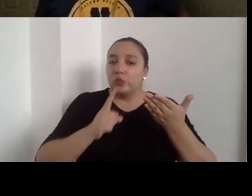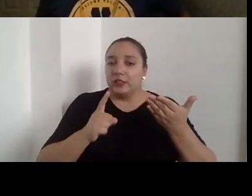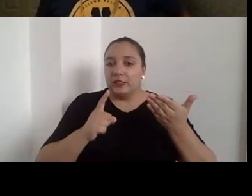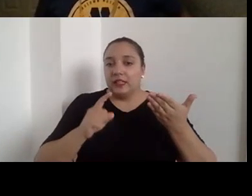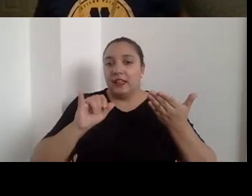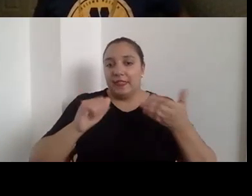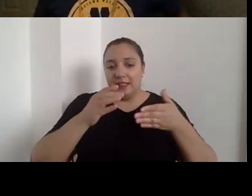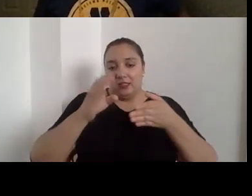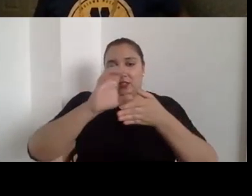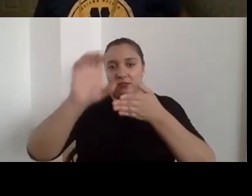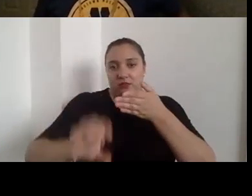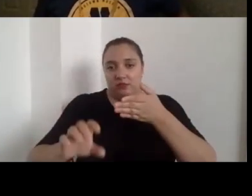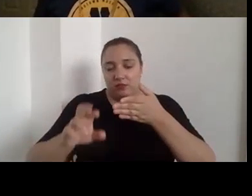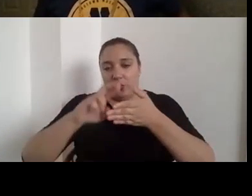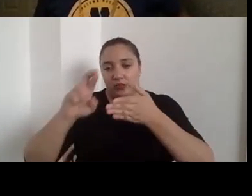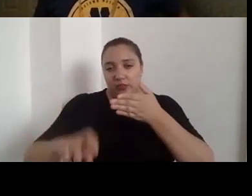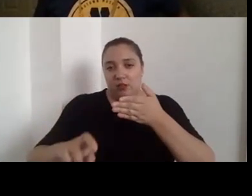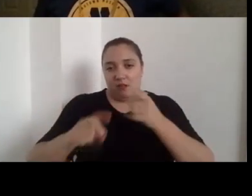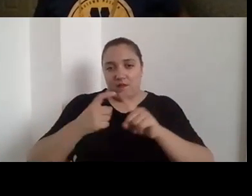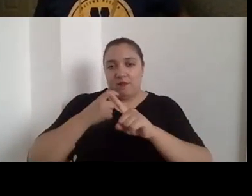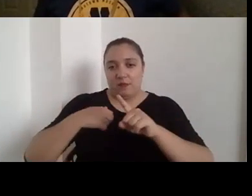interest that's coming up for so many of us right now.